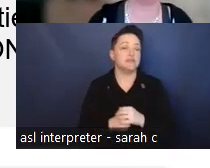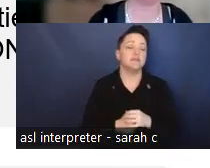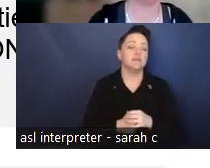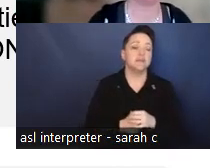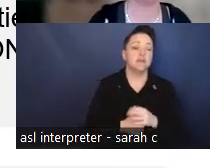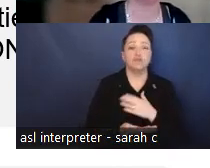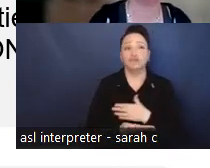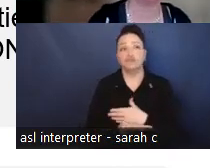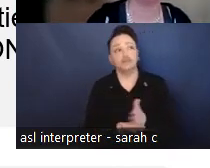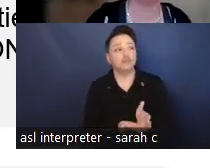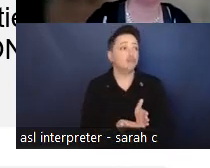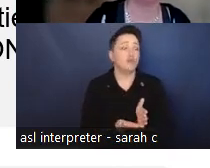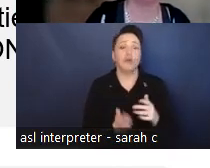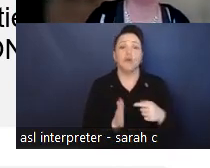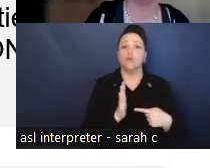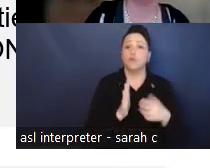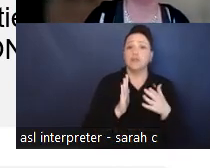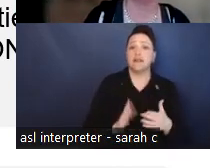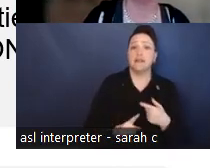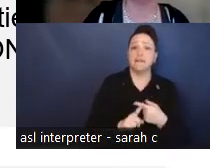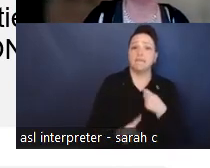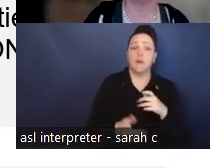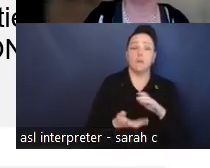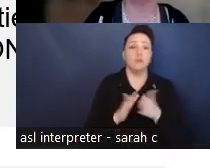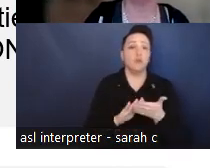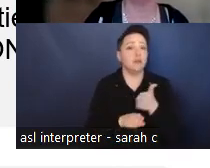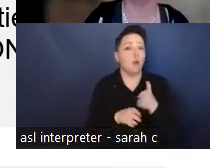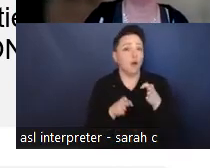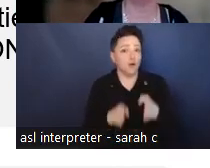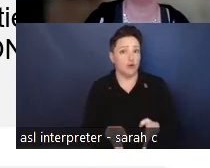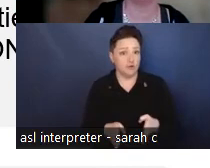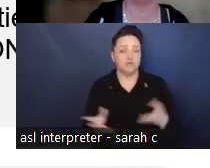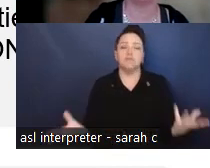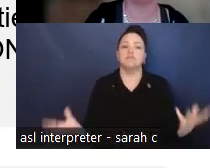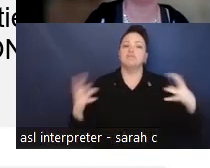representatives from community partners that are letting us know what changes